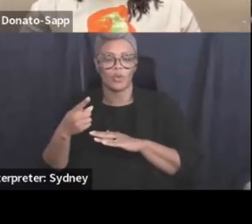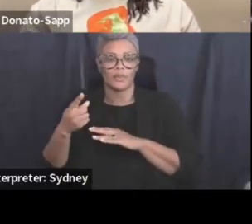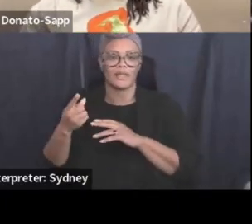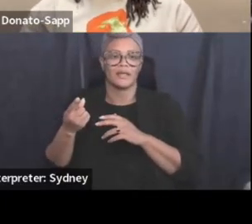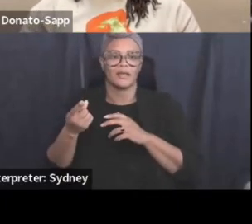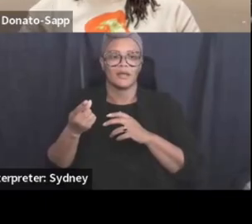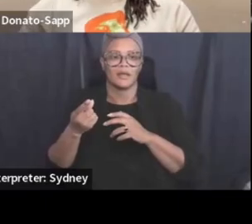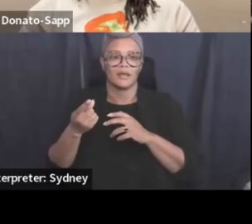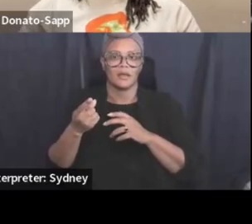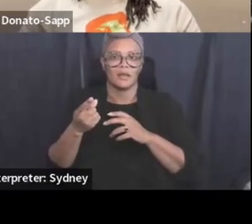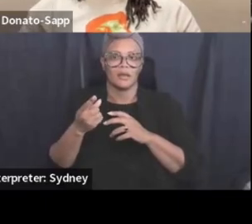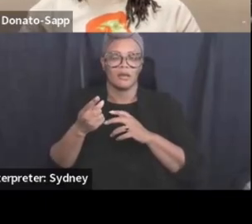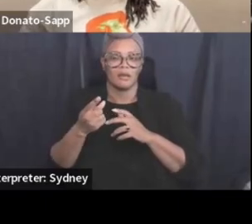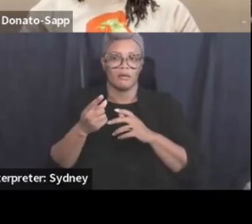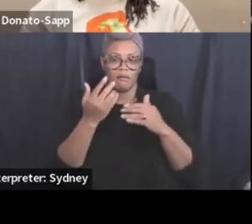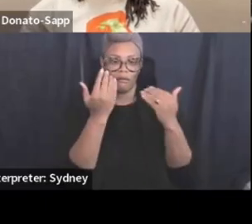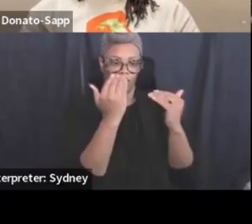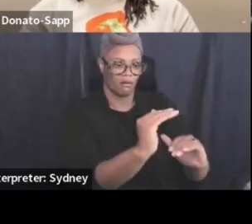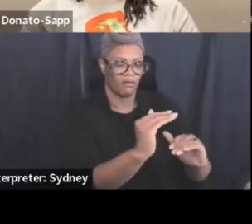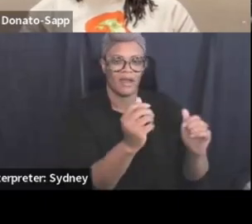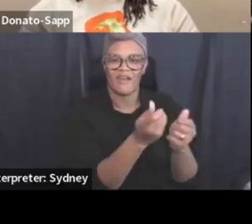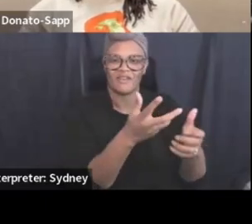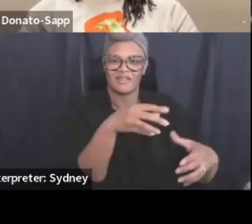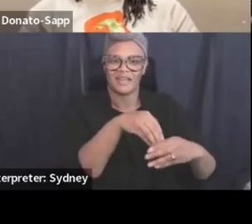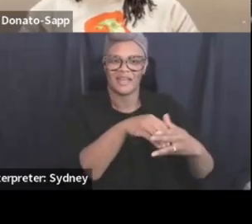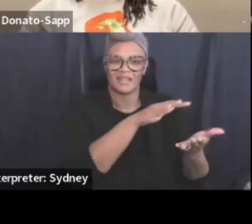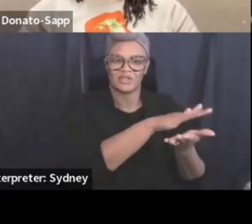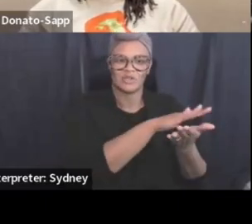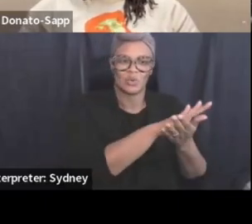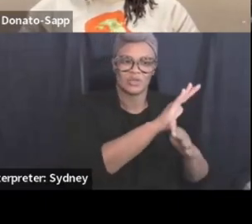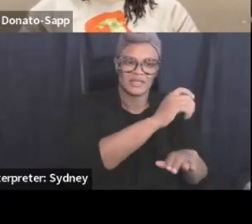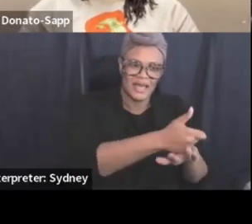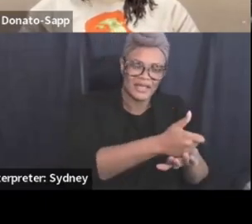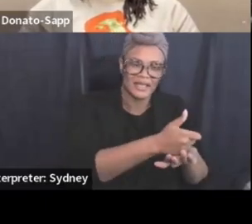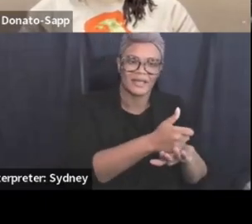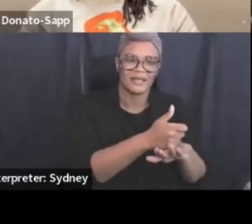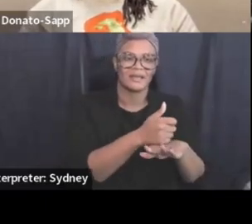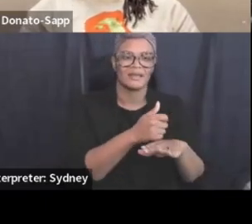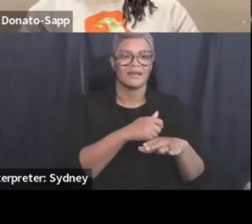an email, if you're still setting the time and all the parameters around what it looks like to be in